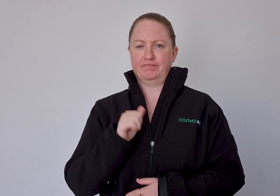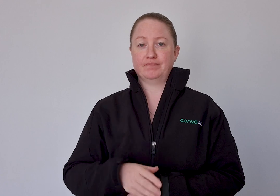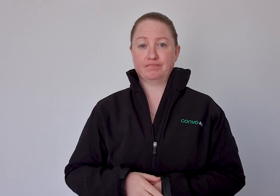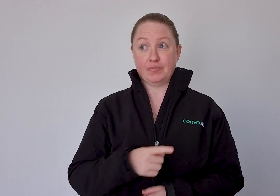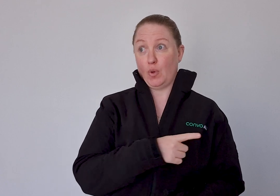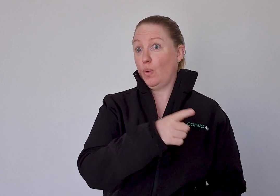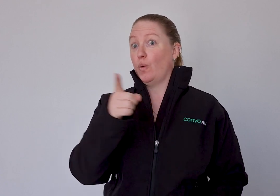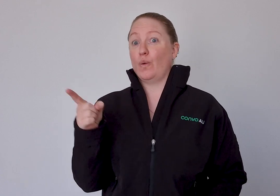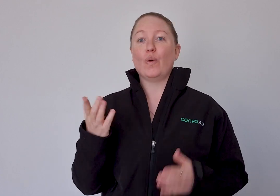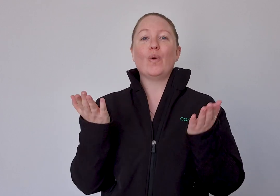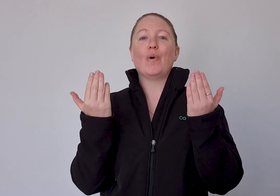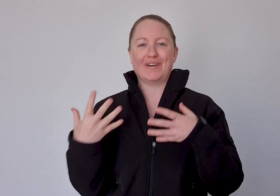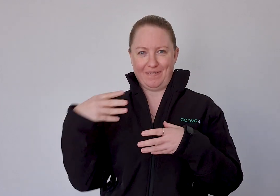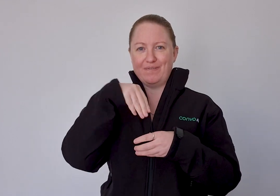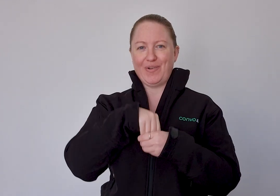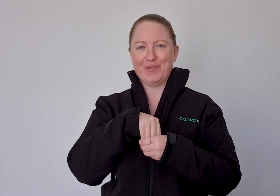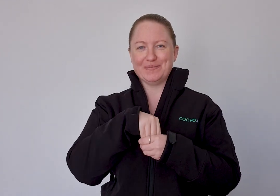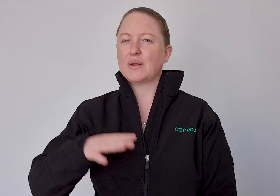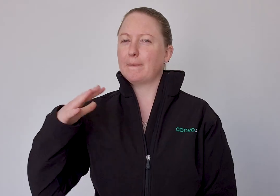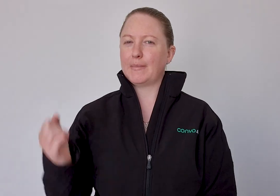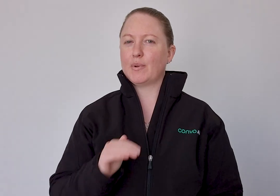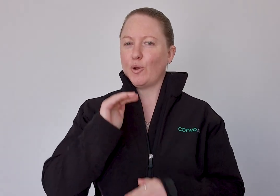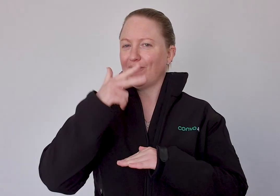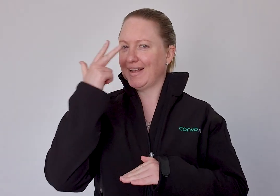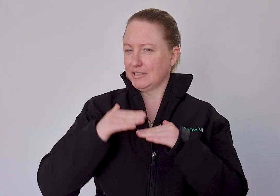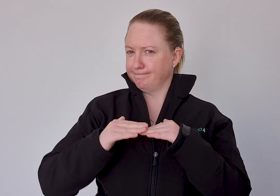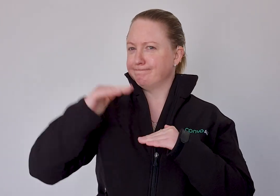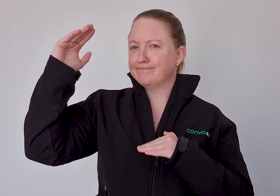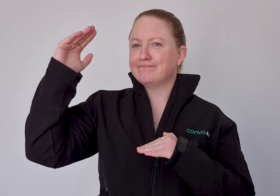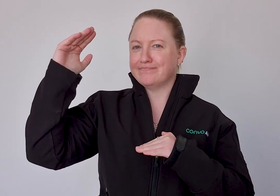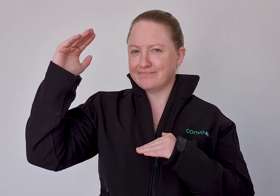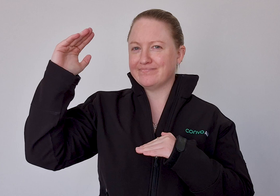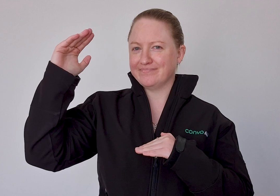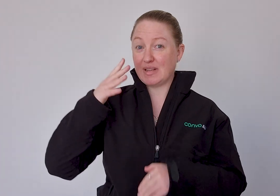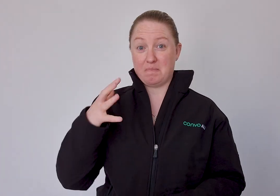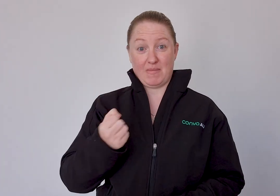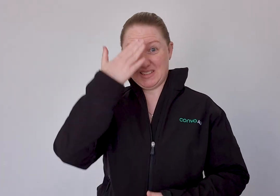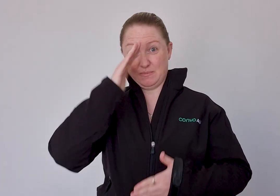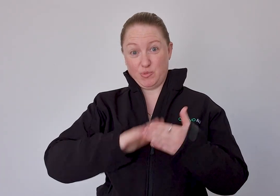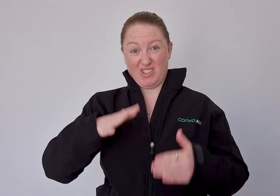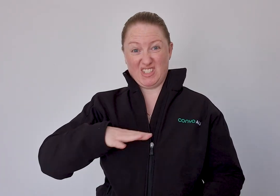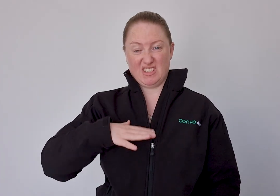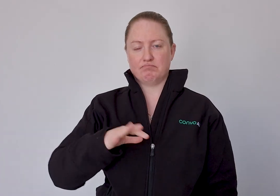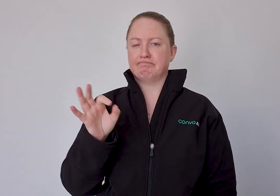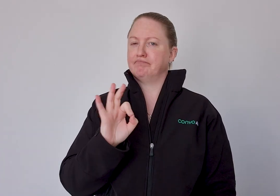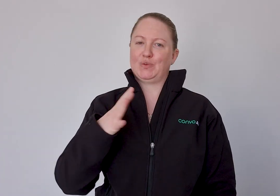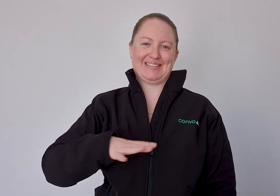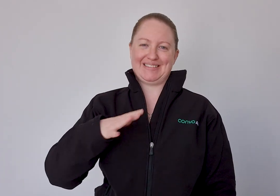we welcome you to join us! Over 18 years old and no prior experience is required